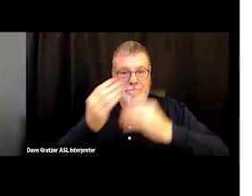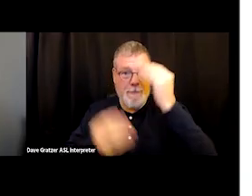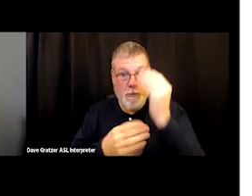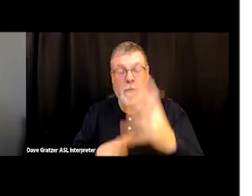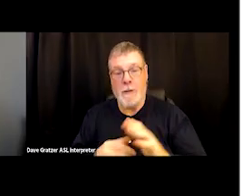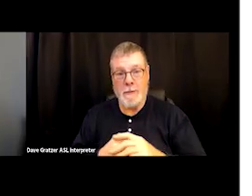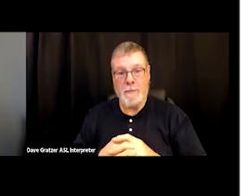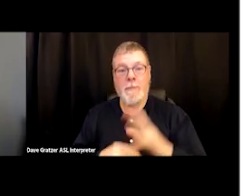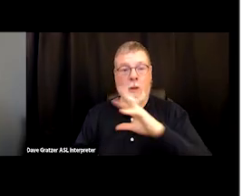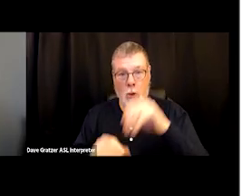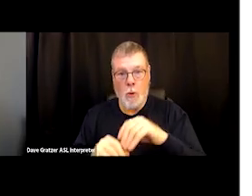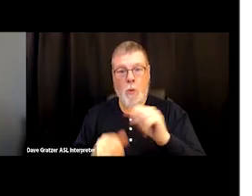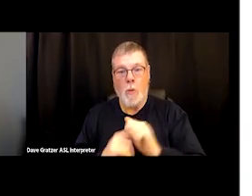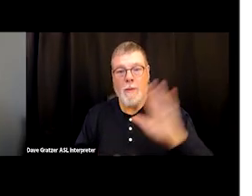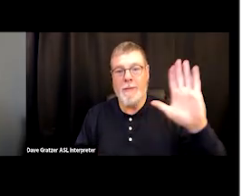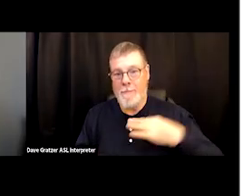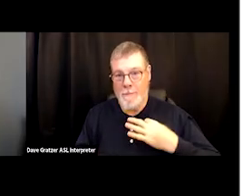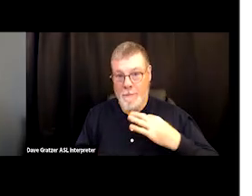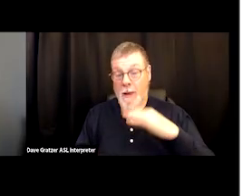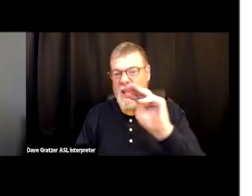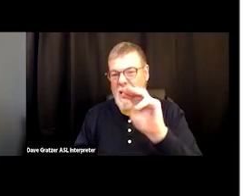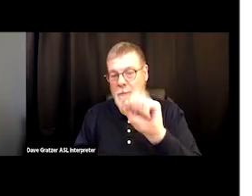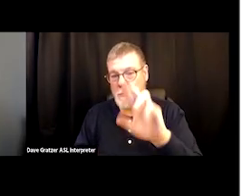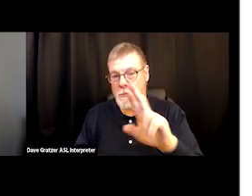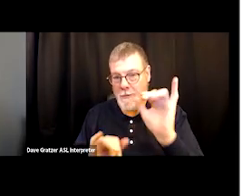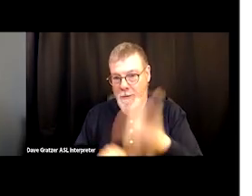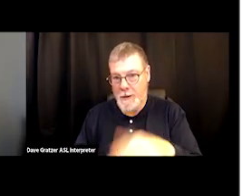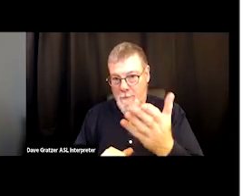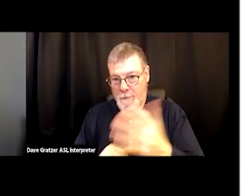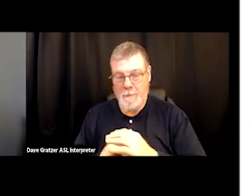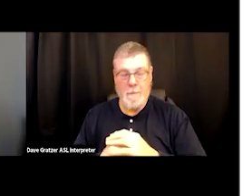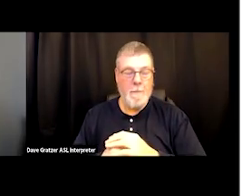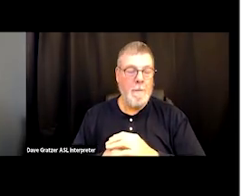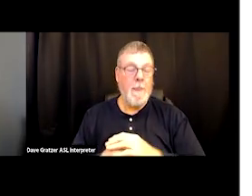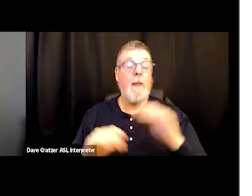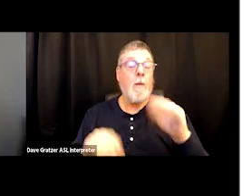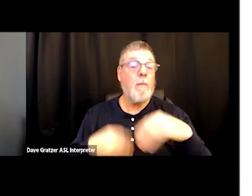that's included in the application, such as the MSR. So providing those descriptions